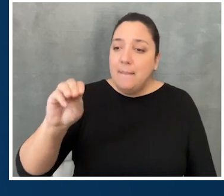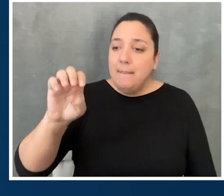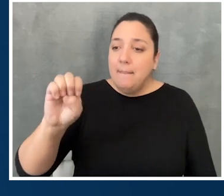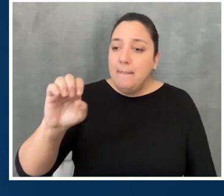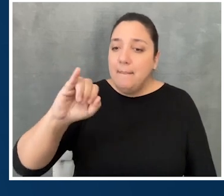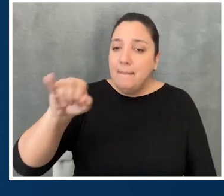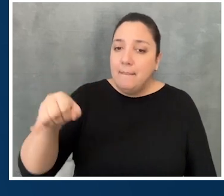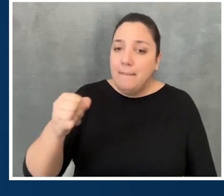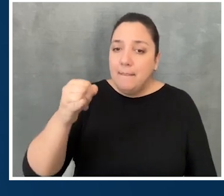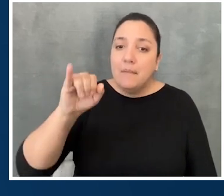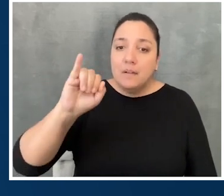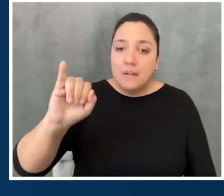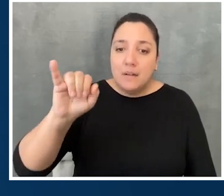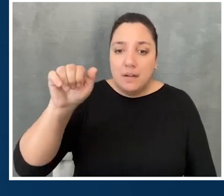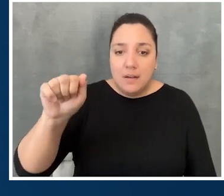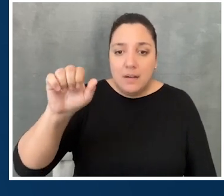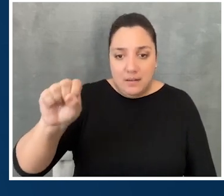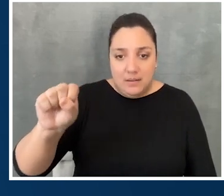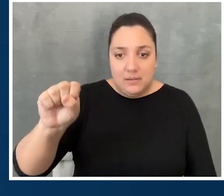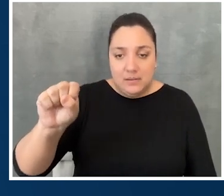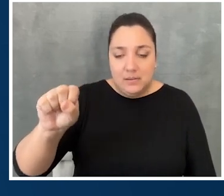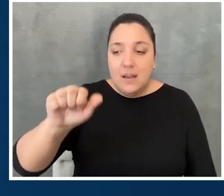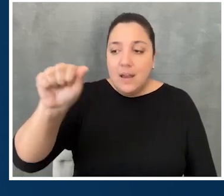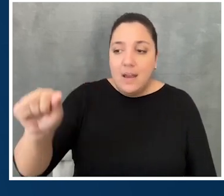M-E-J-I-A-S@womenenabled.org